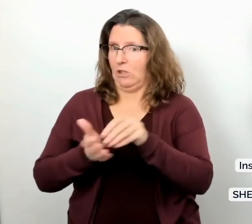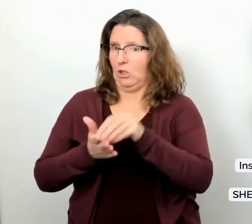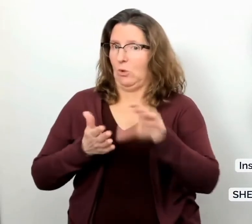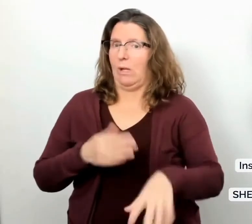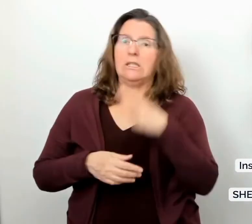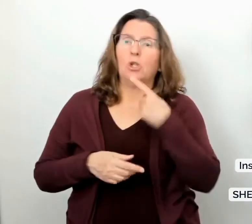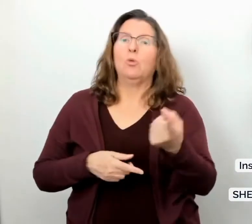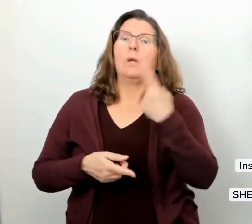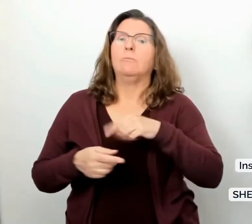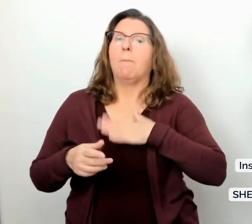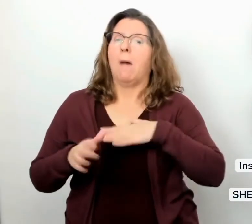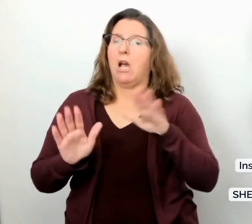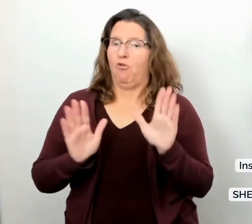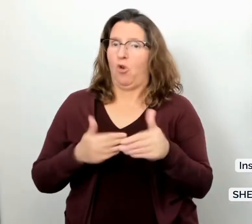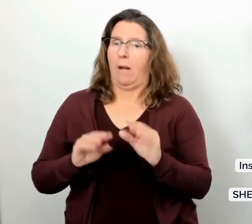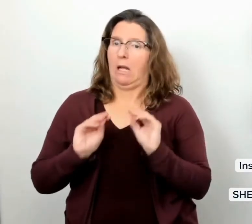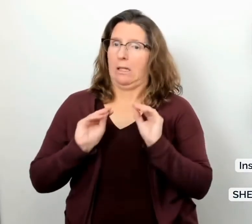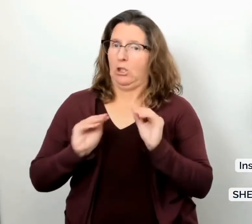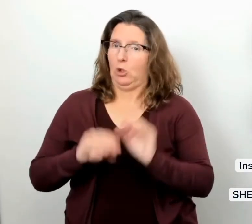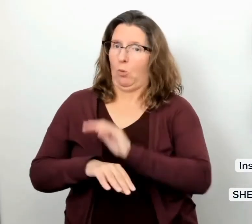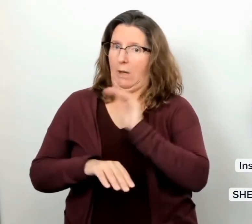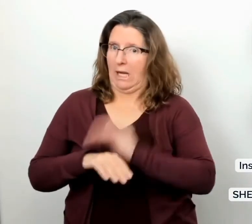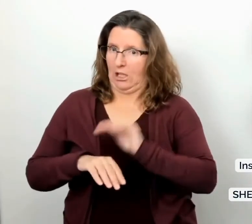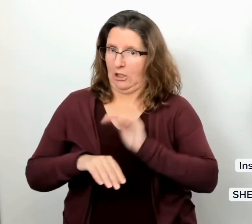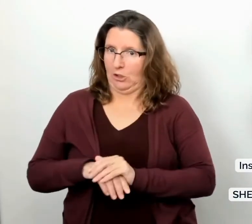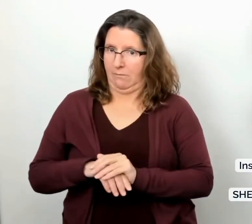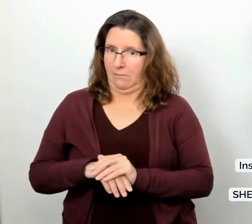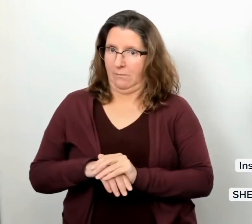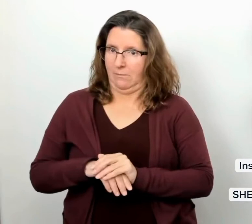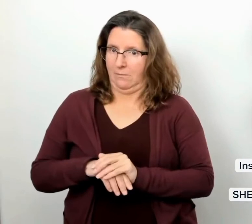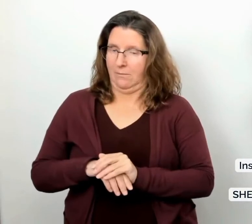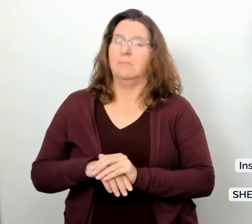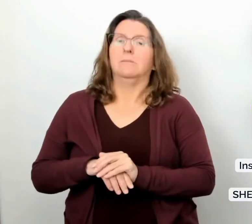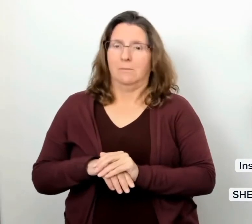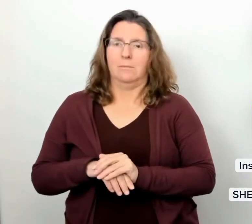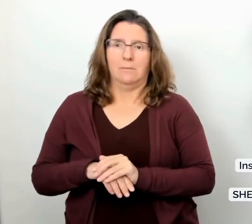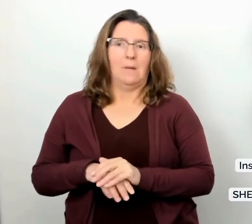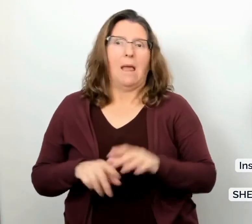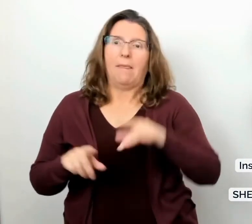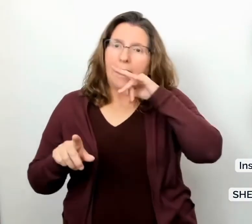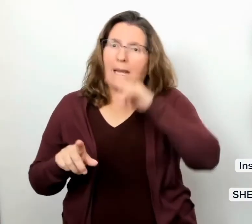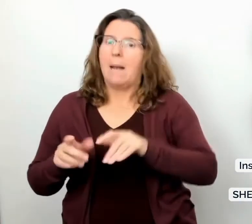So I talked to the student about it and asked him to join my class and I would teach him English through ASL.